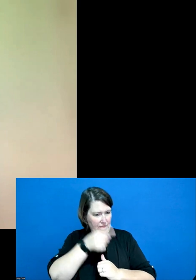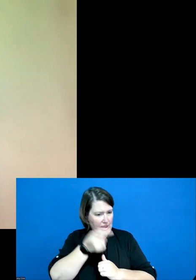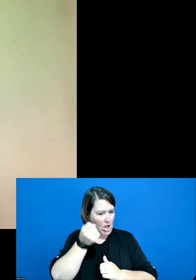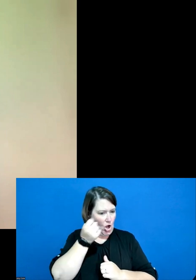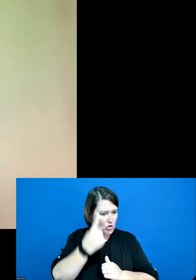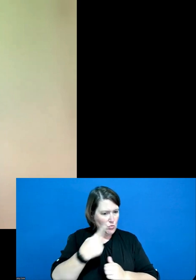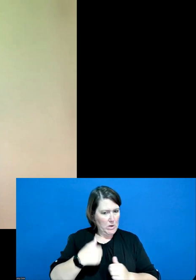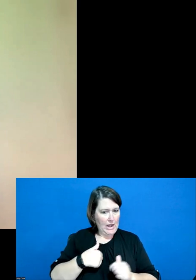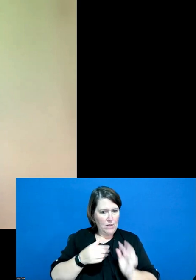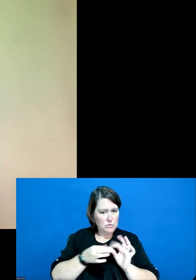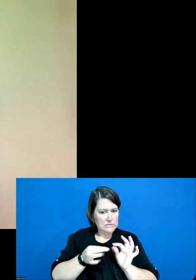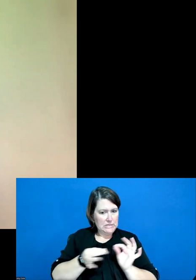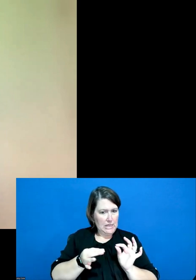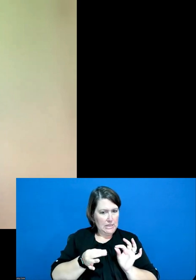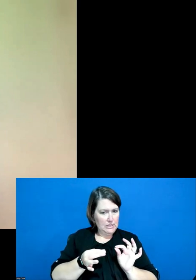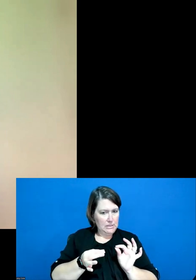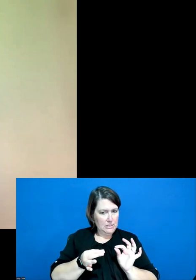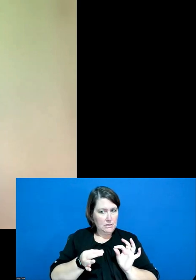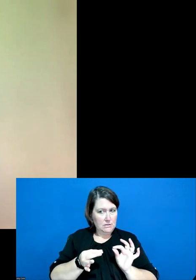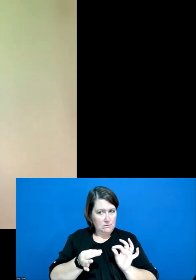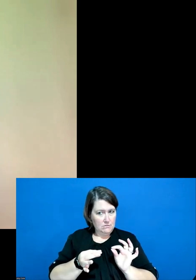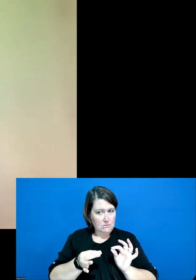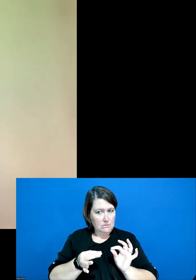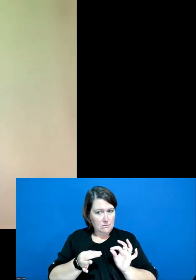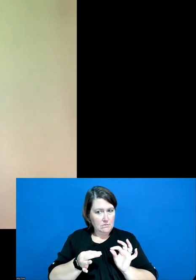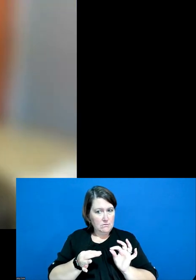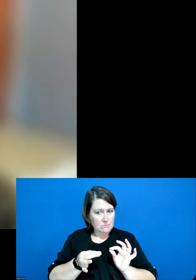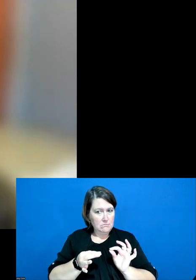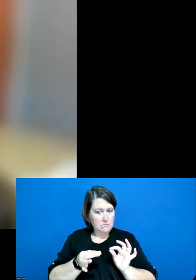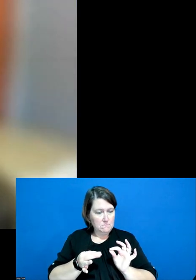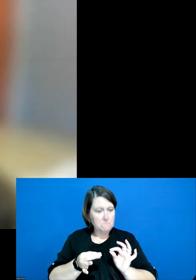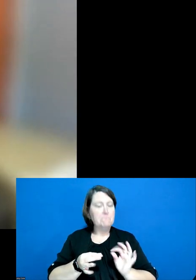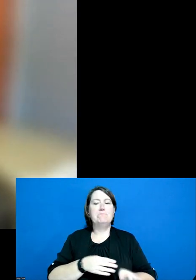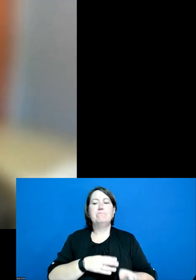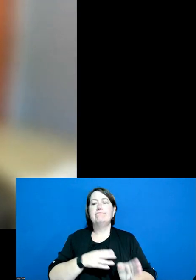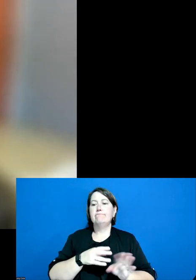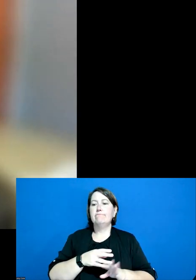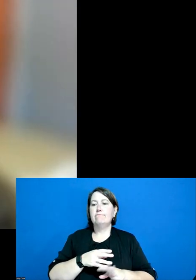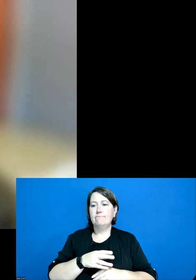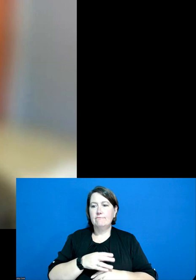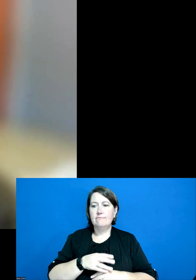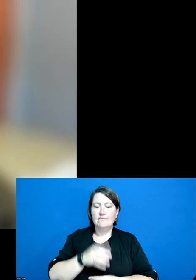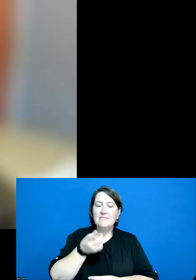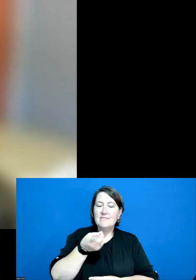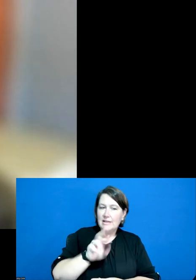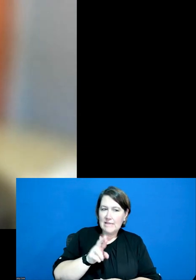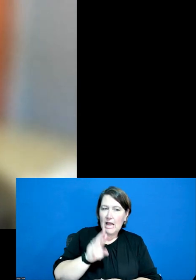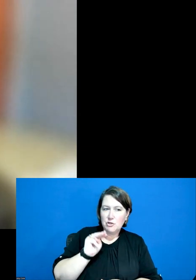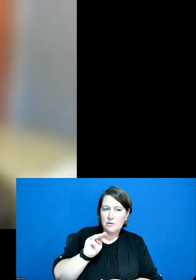And so I yeah. Okay. Yeah. I think, you know, doctor M you can also speak to this.